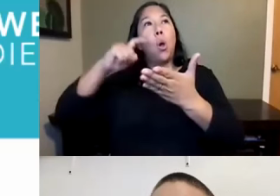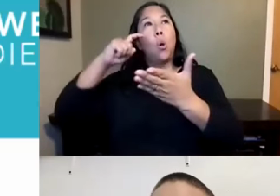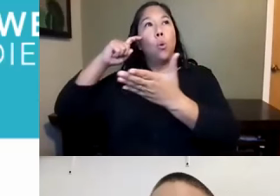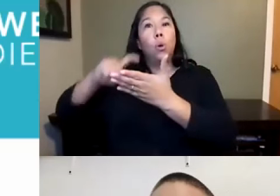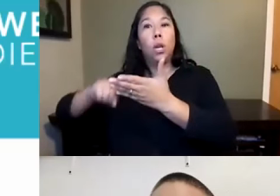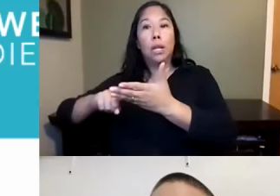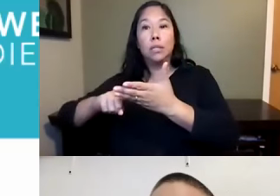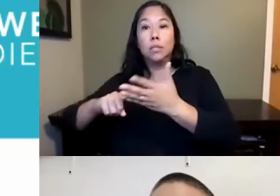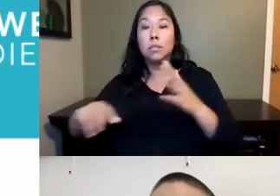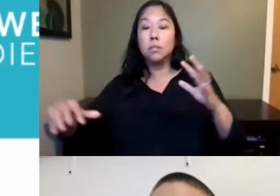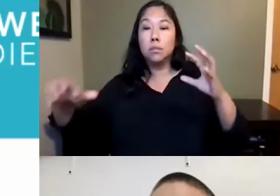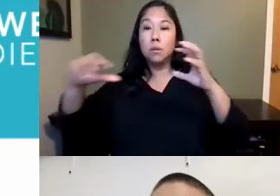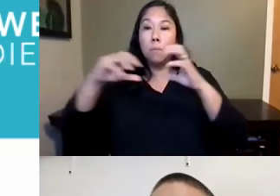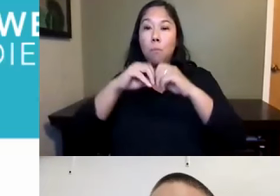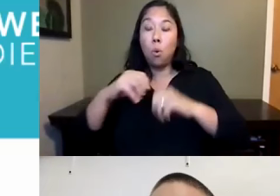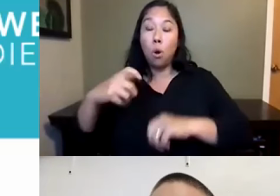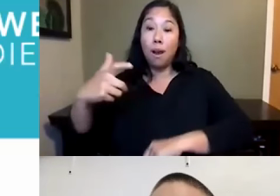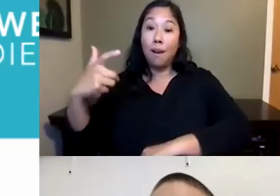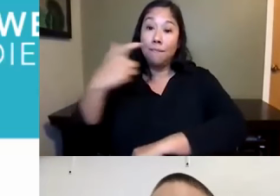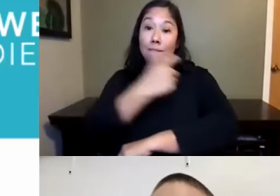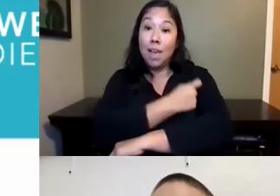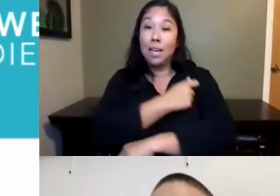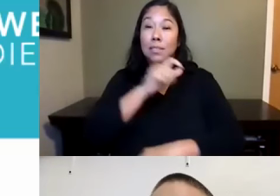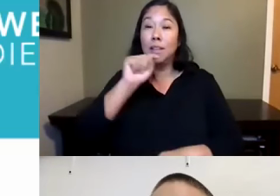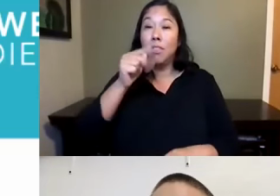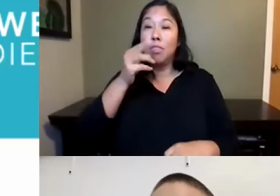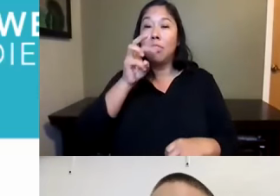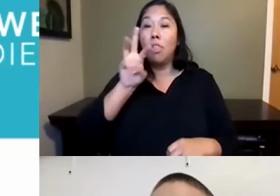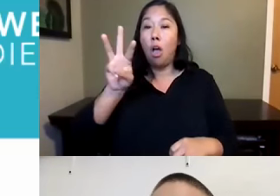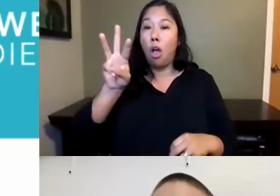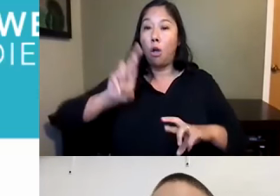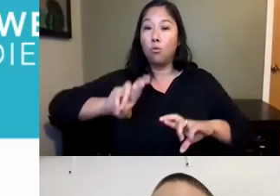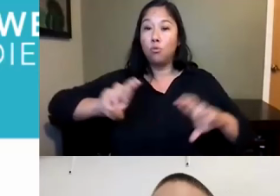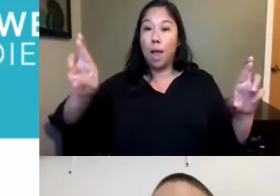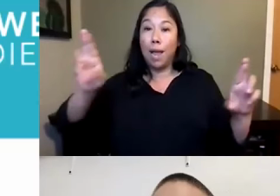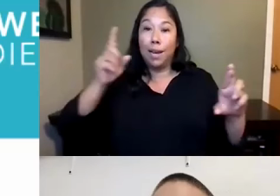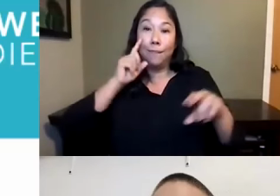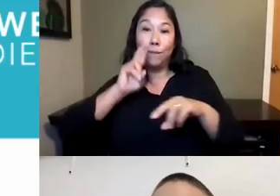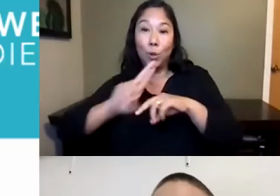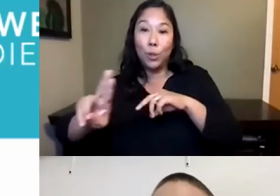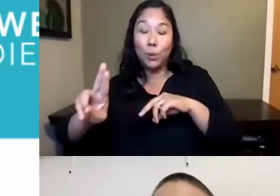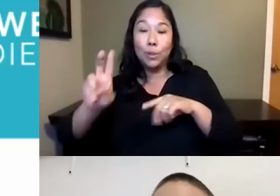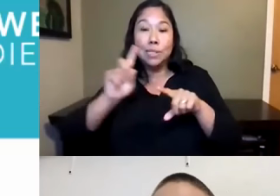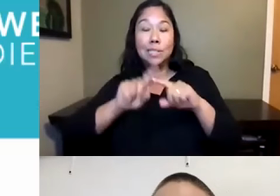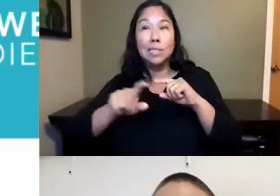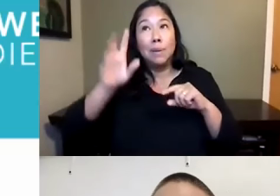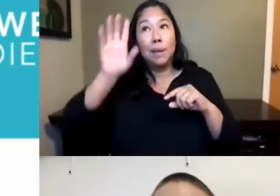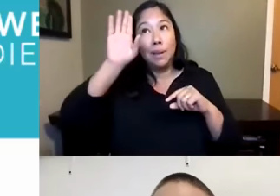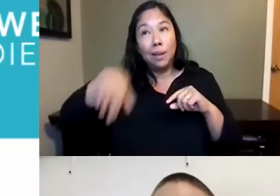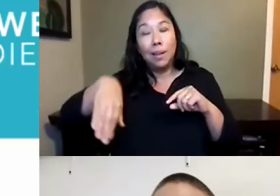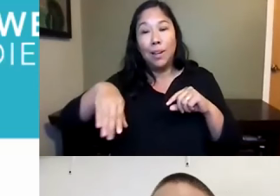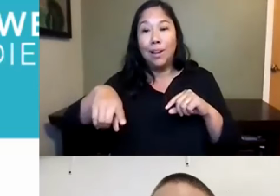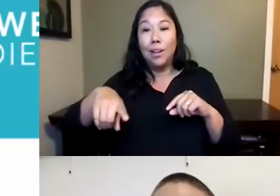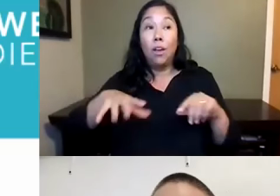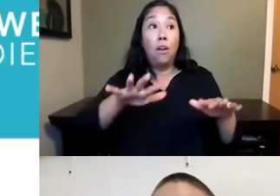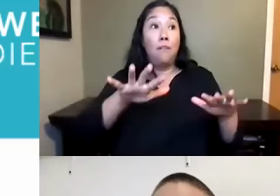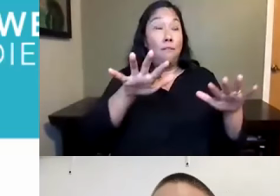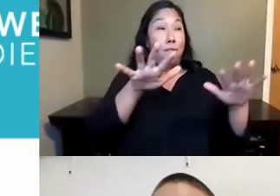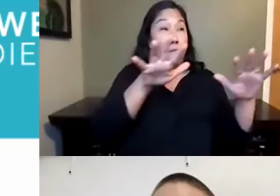thawed and ready for use. But the trick is, you can’t re-freeze them so you have to use them.